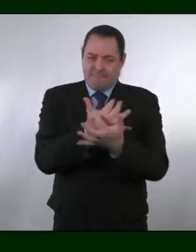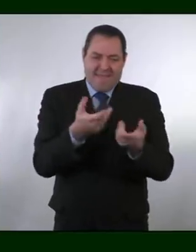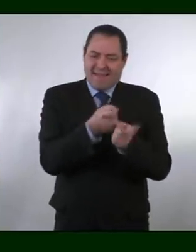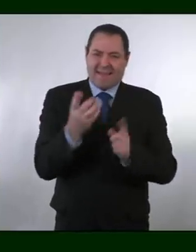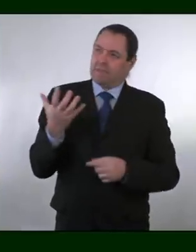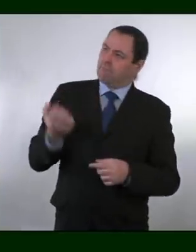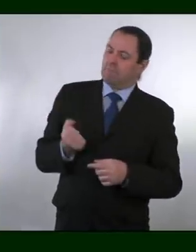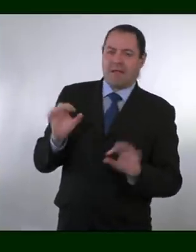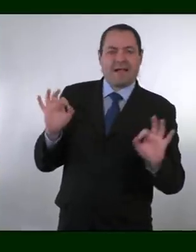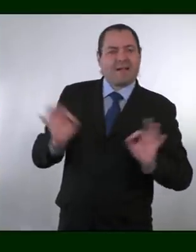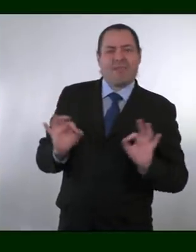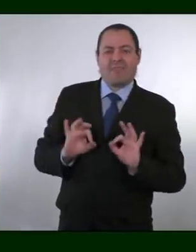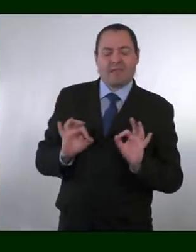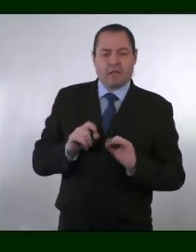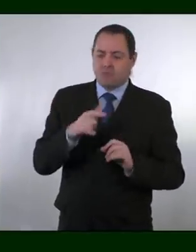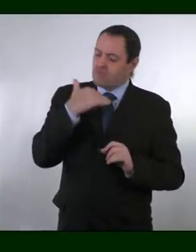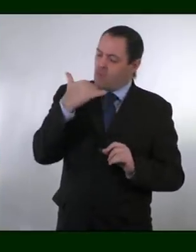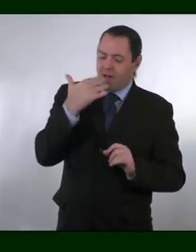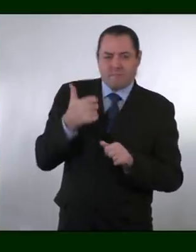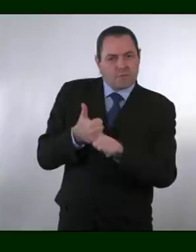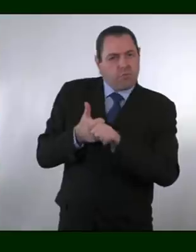Members here may be able to afford to self-isolate, but that is not the case